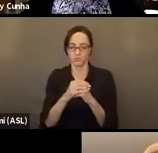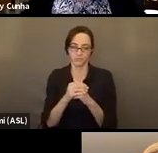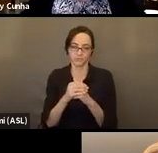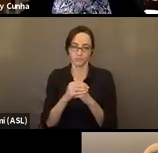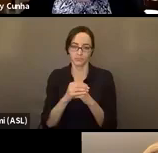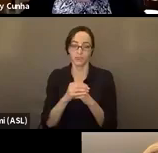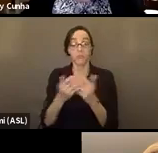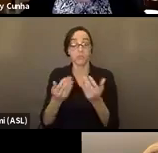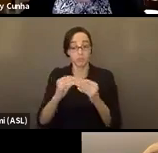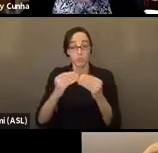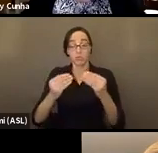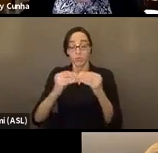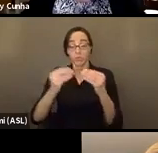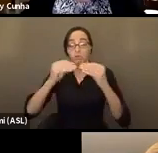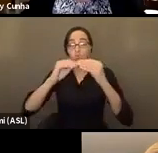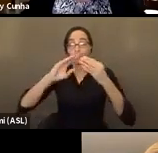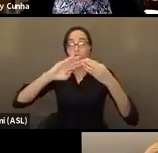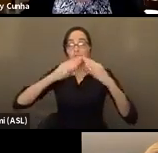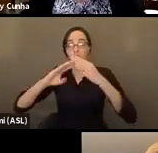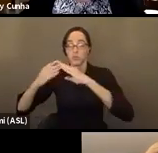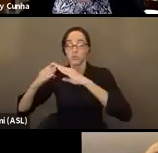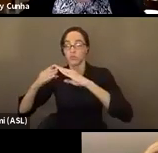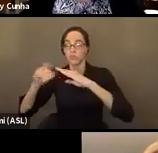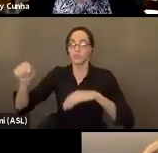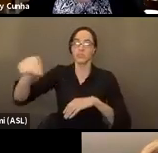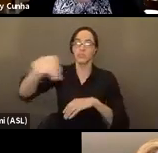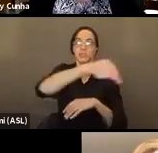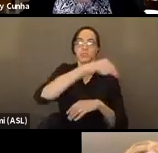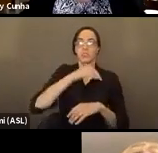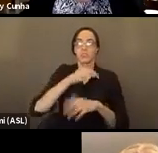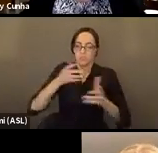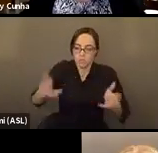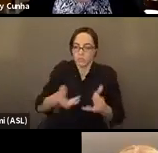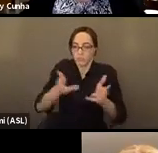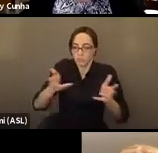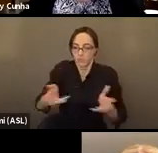are you know promoting the kind of neighborhood community planning